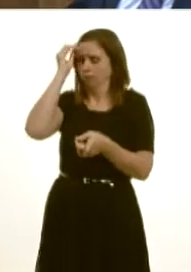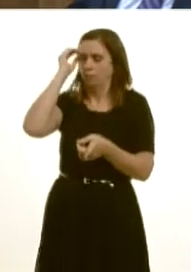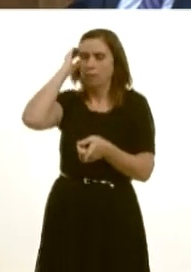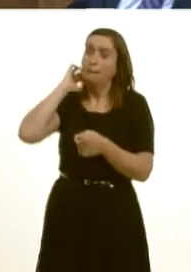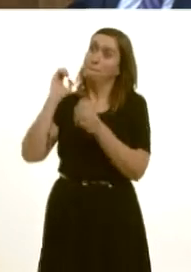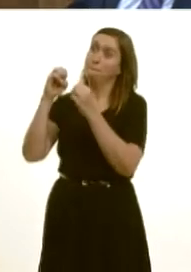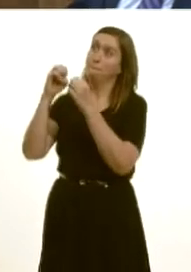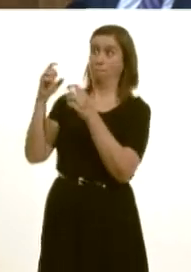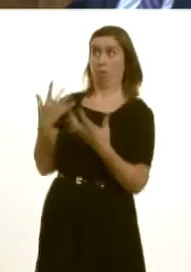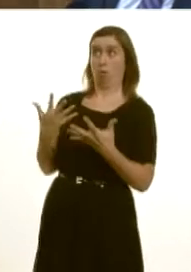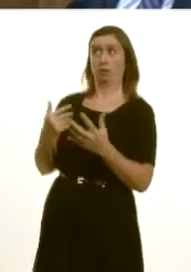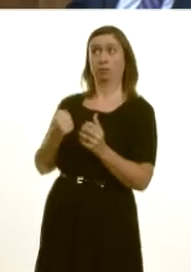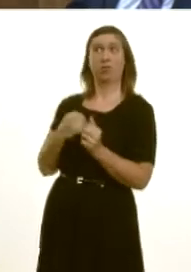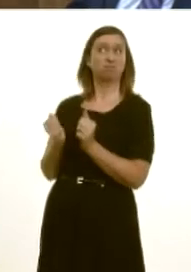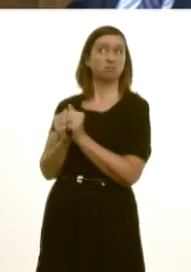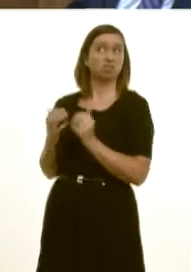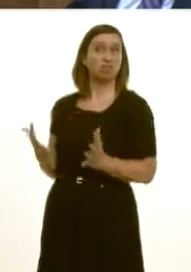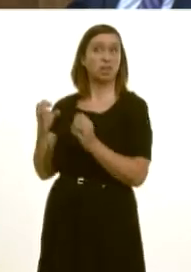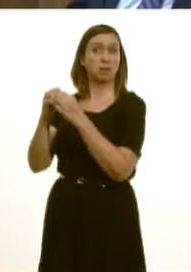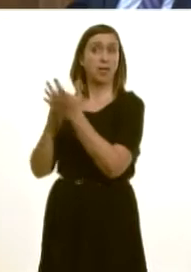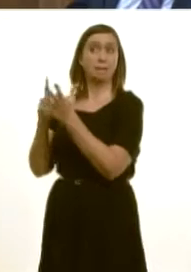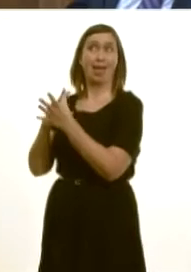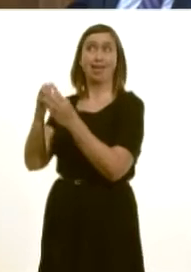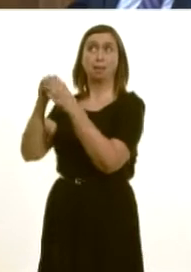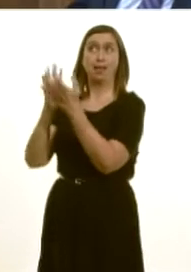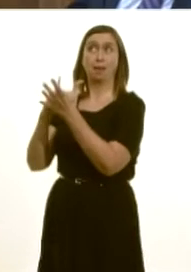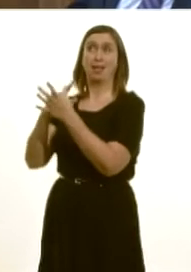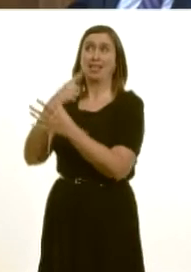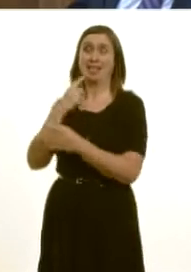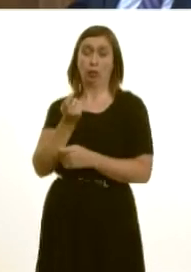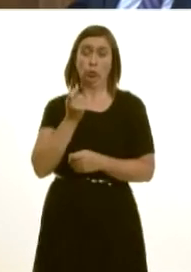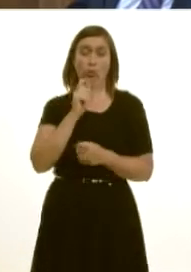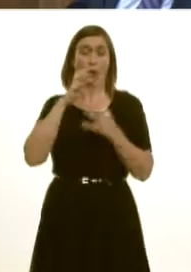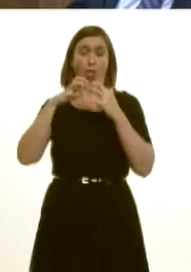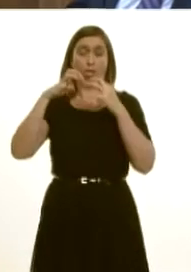we do not agree with when it says that the NHS is in a position of imminent meltdown,